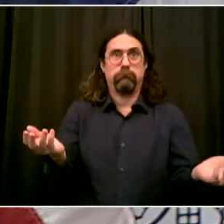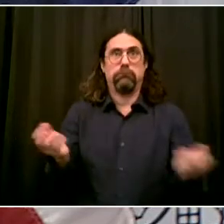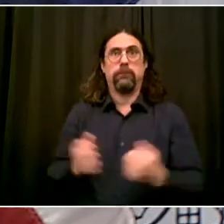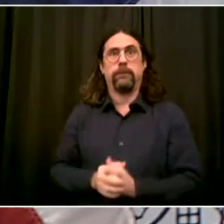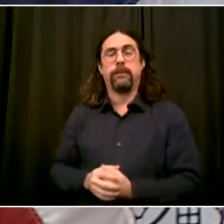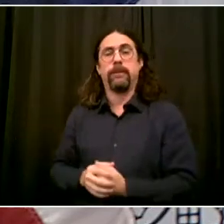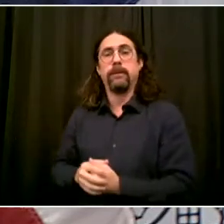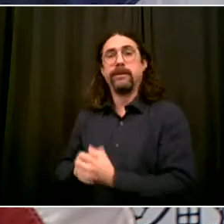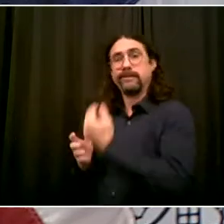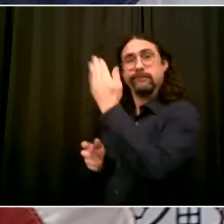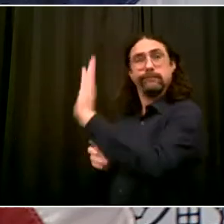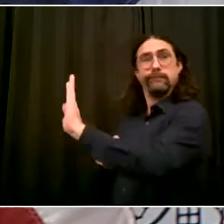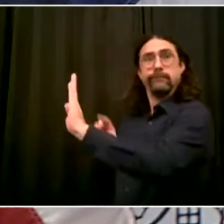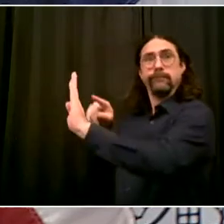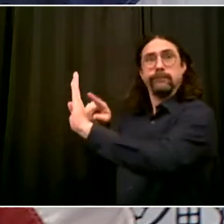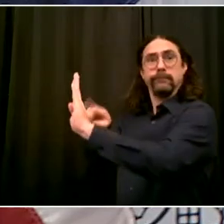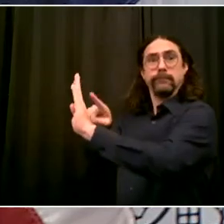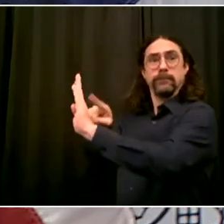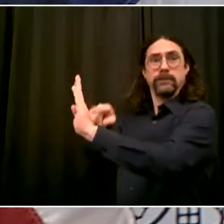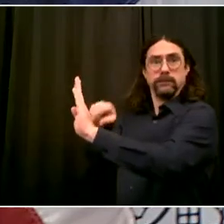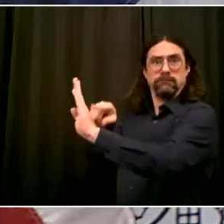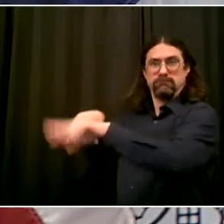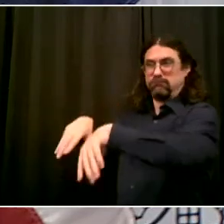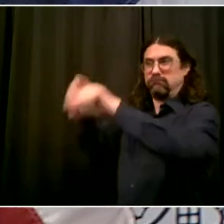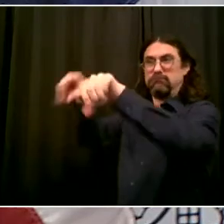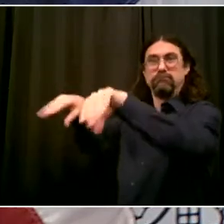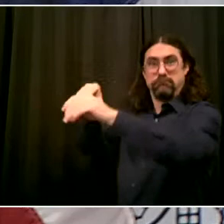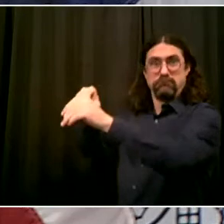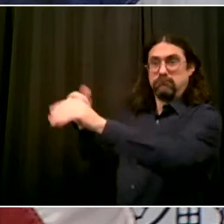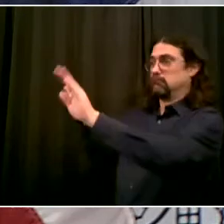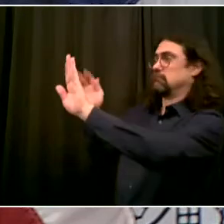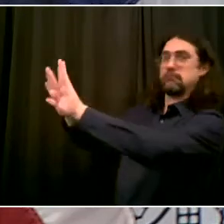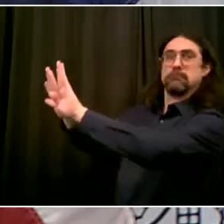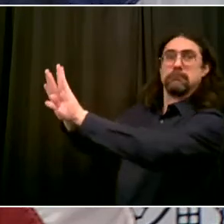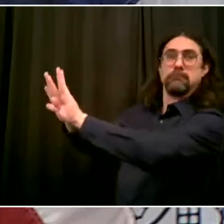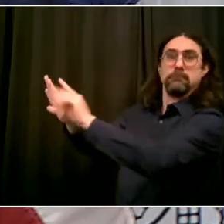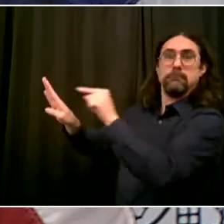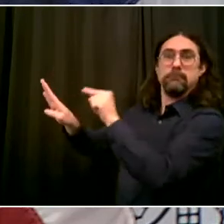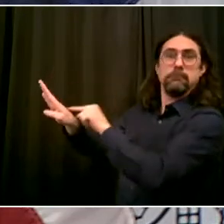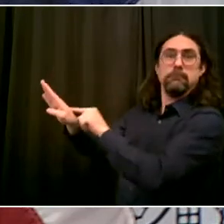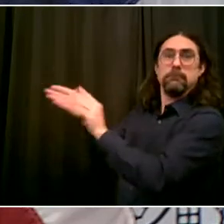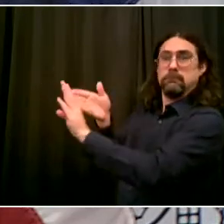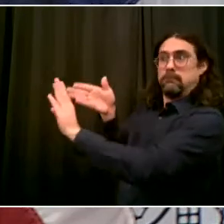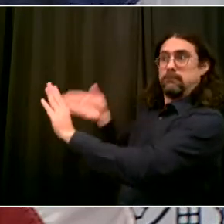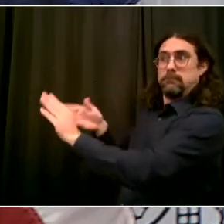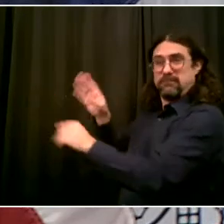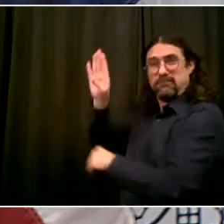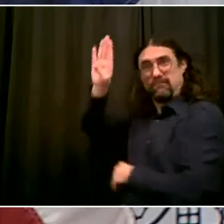HOUSE KNEW. AND WED ONONT' K KNW THE FINAL NUMBER OF PEOPLE. THE REPORTING SUGGESTS A CERTAAIN NUMBER.